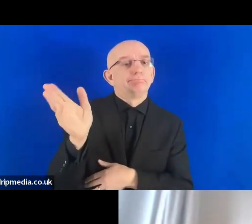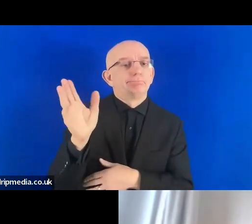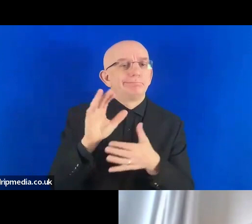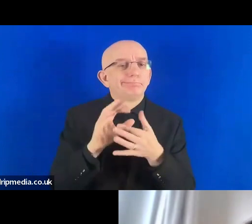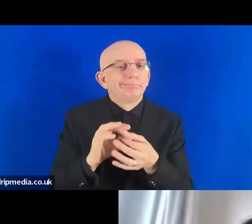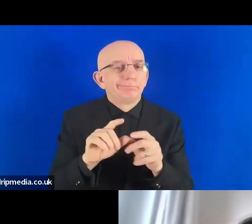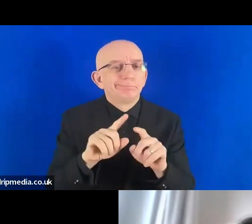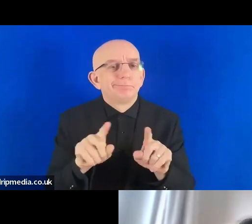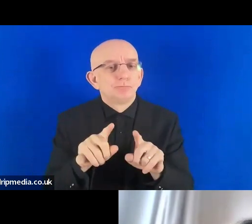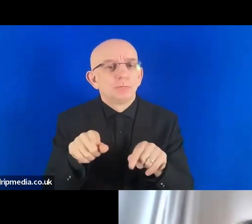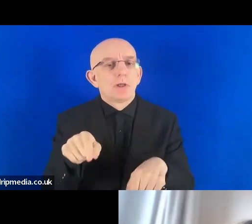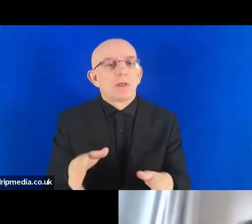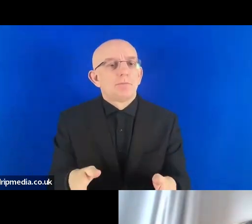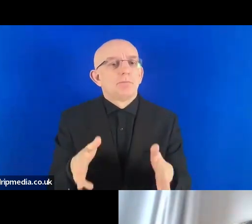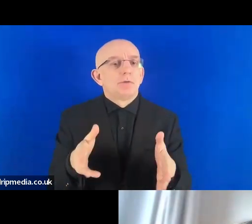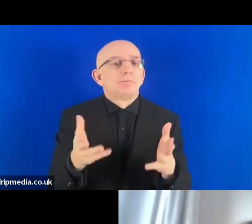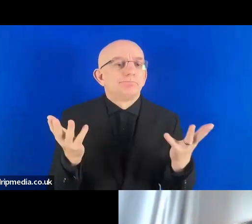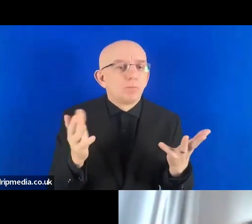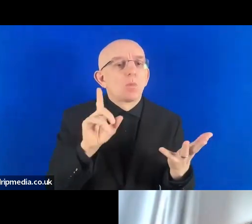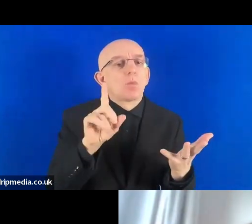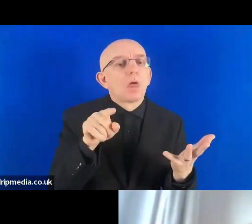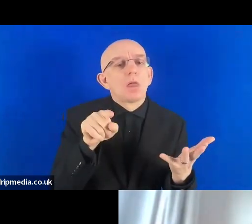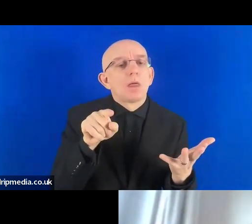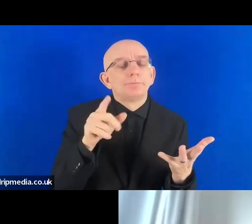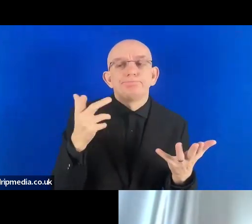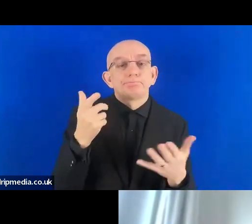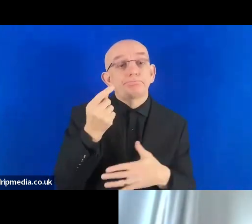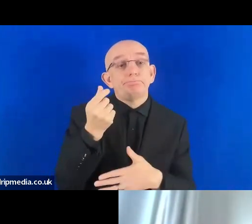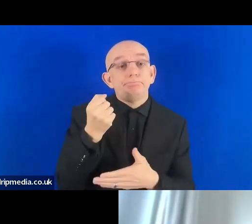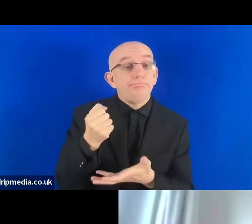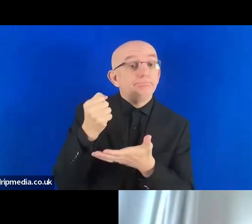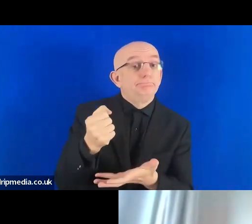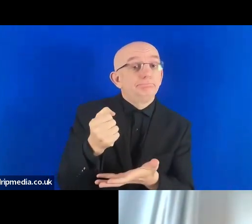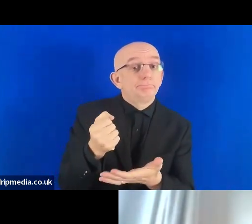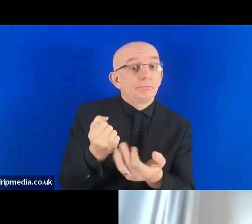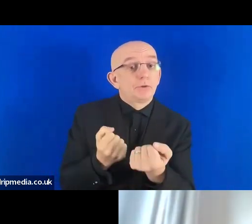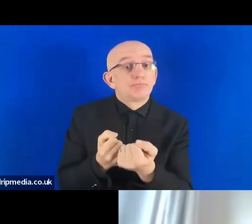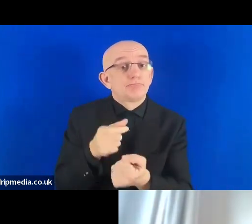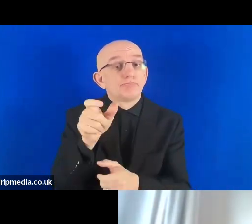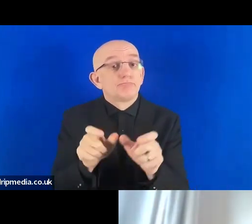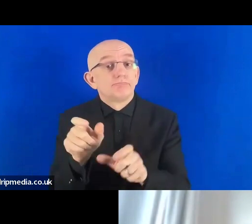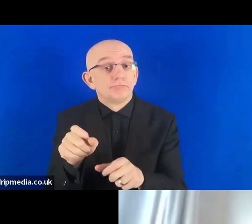where I would is supporting you with flights, accommodation, etc. as I said,